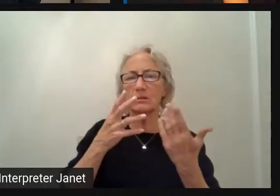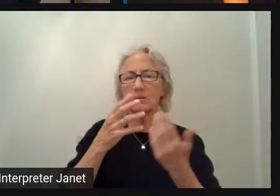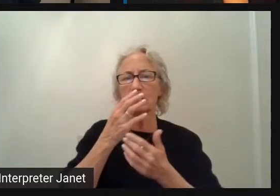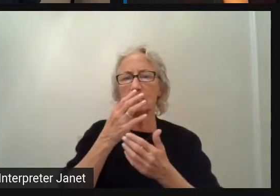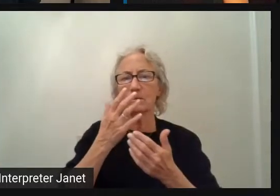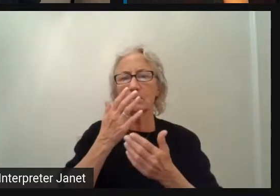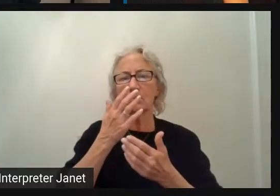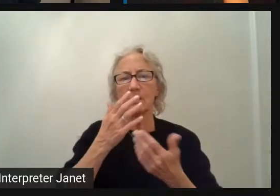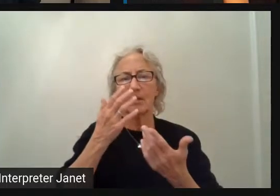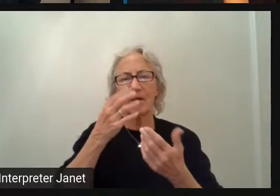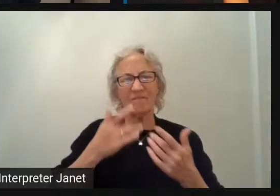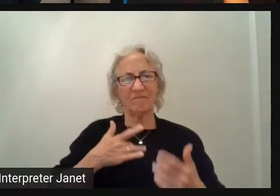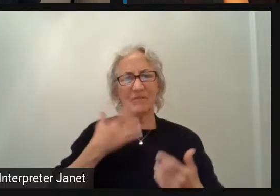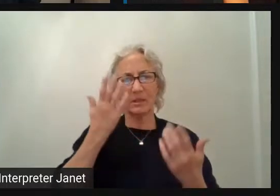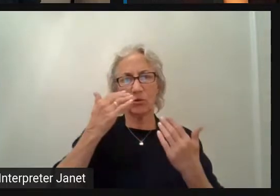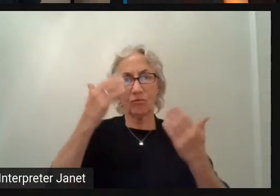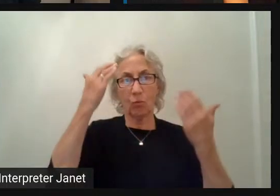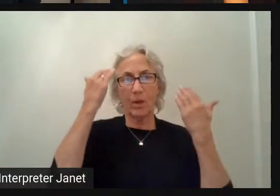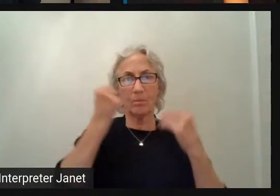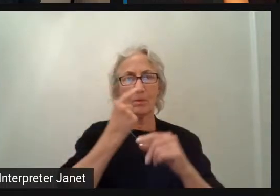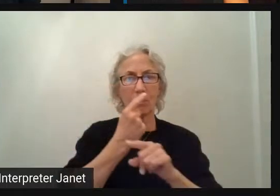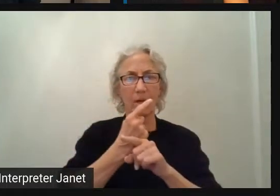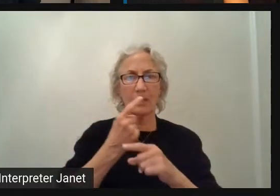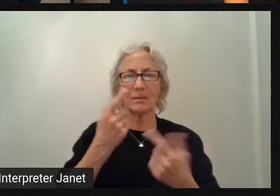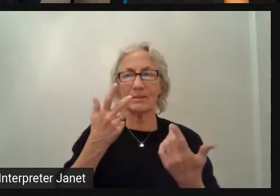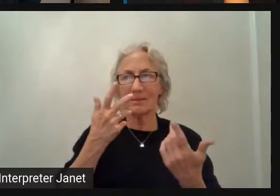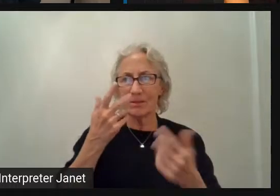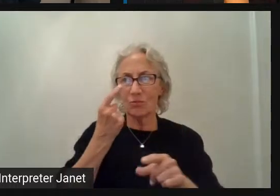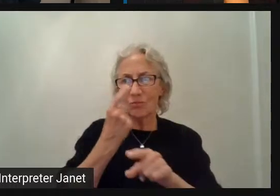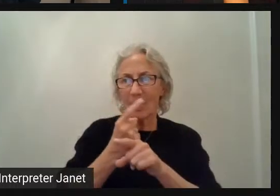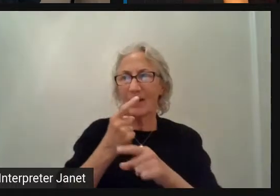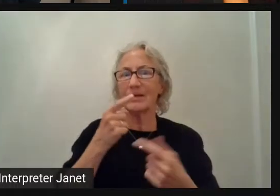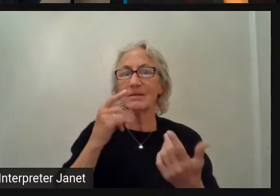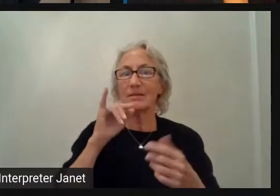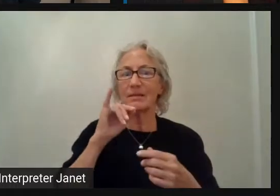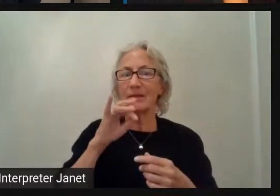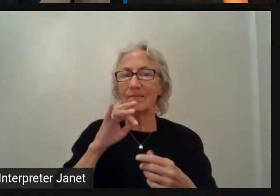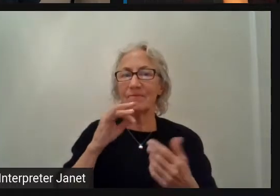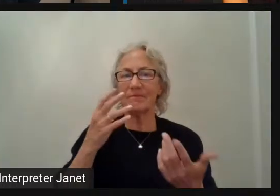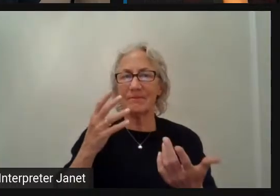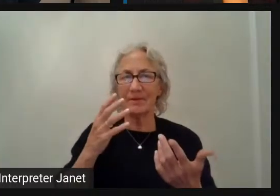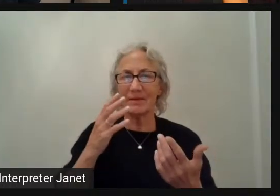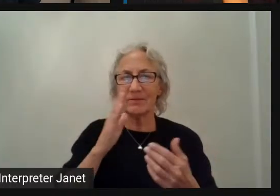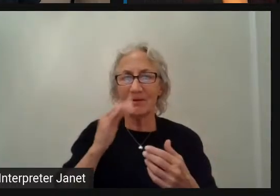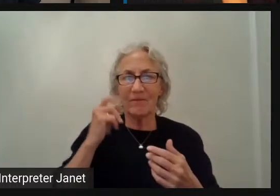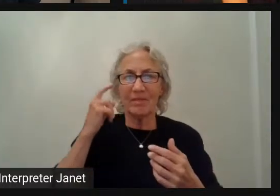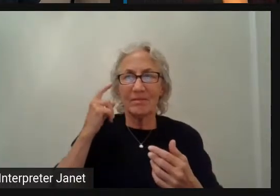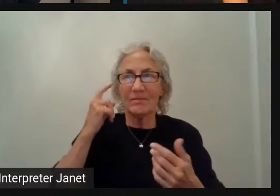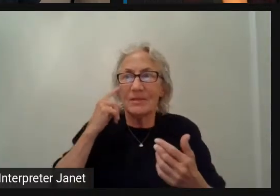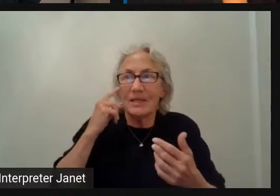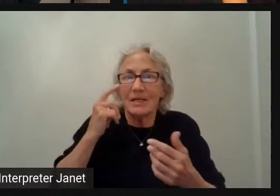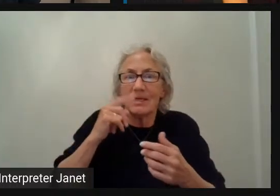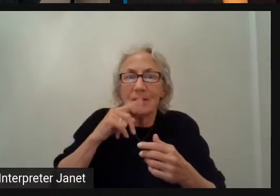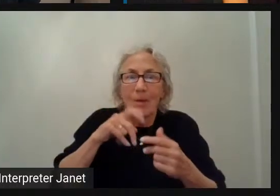You mentioned on images, just the number can feel overwhelming Maciek Palmowski: Yes.